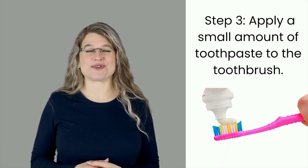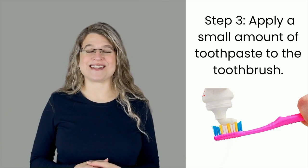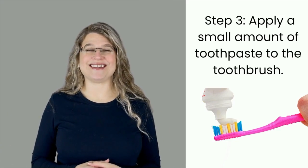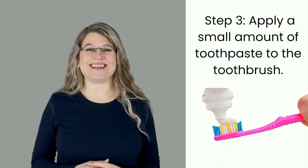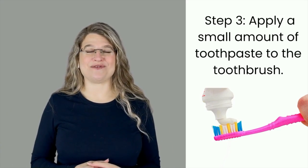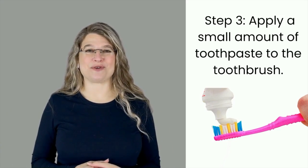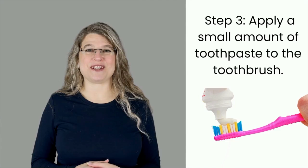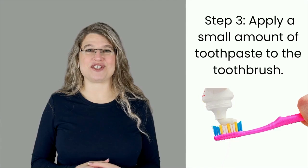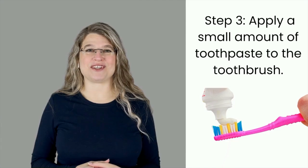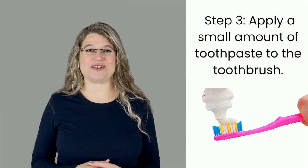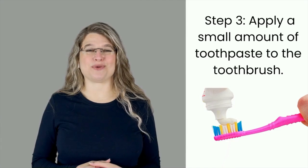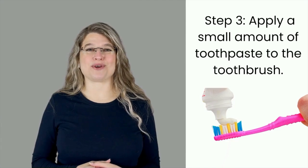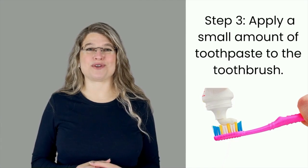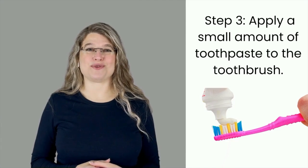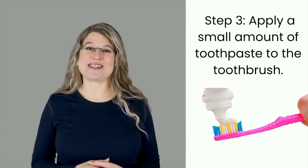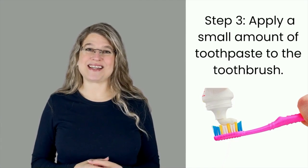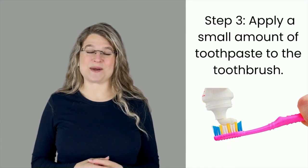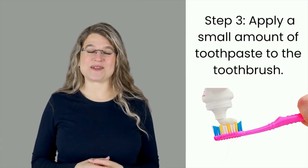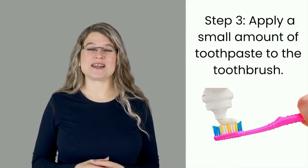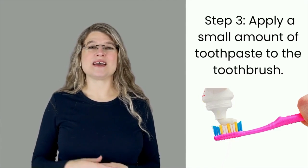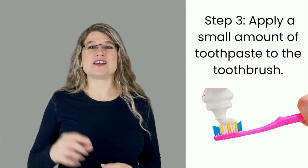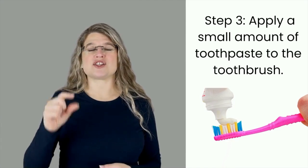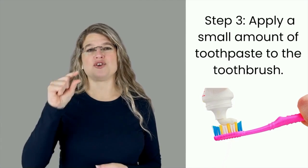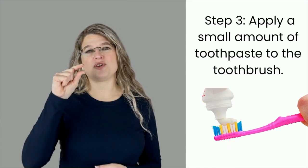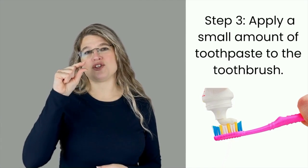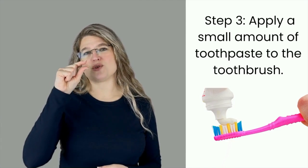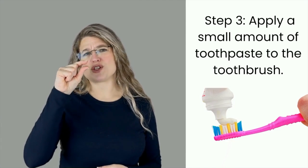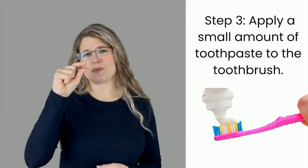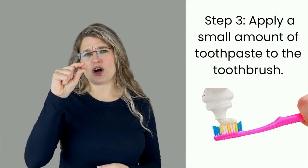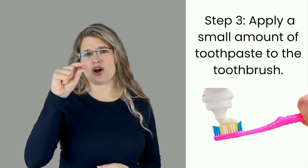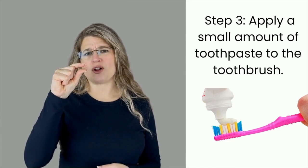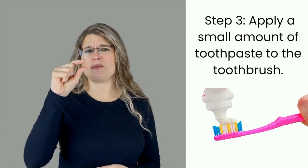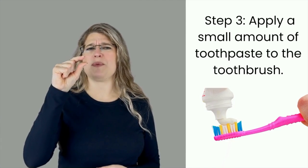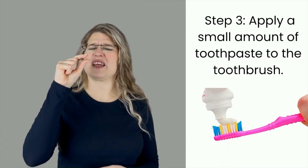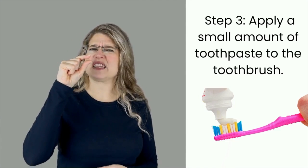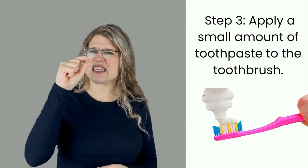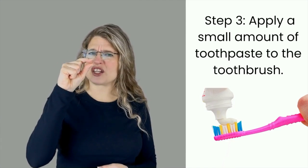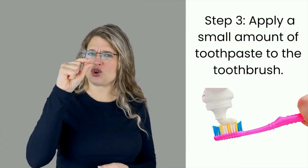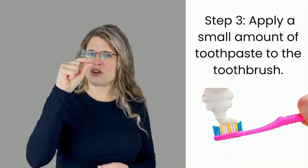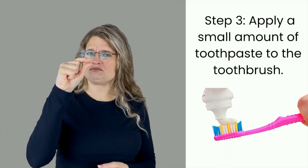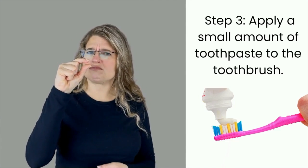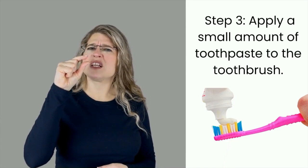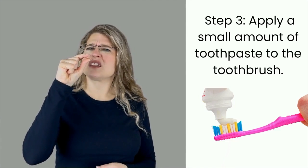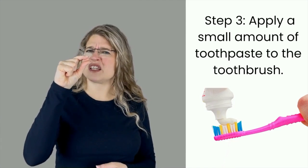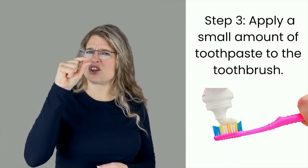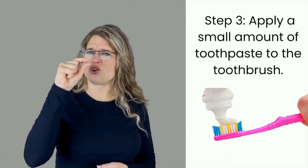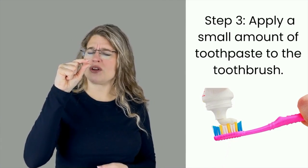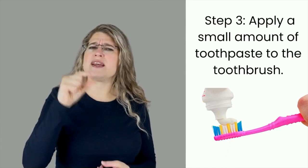present the information or do the steps. So you can do small, maybe like little. Little,